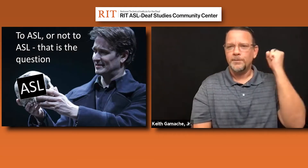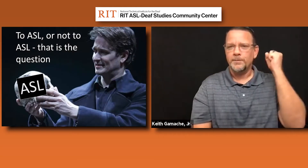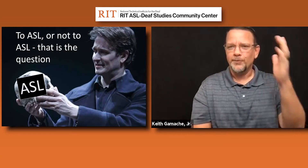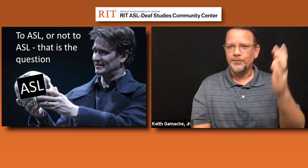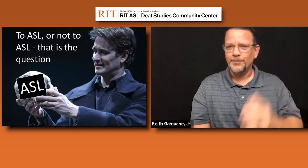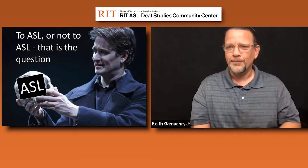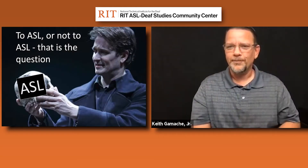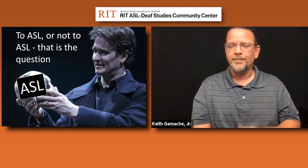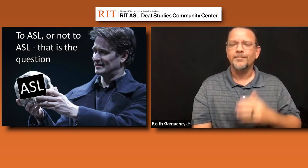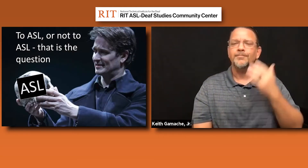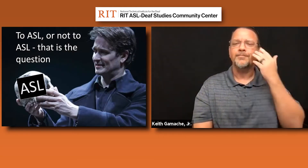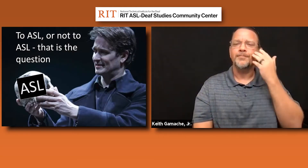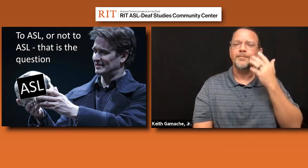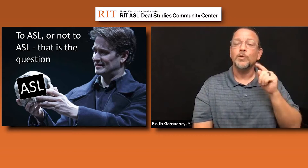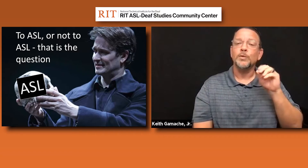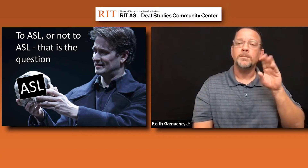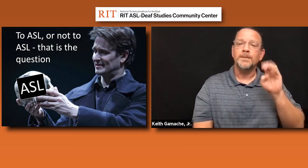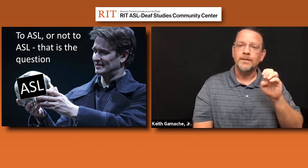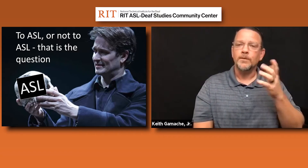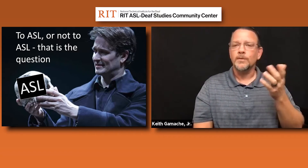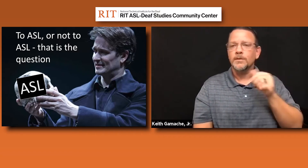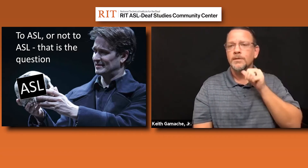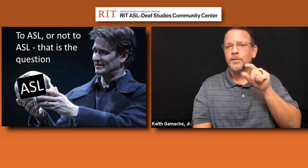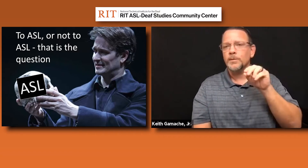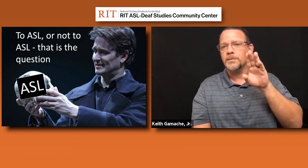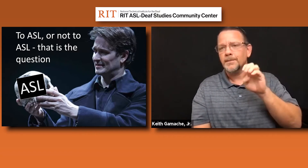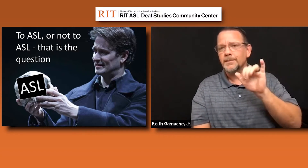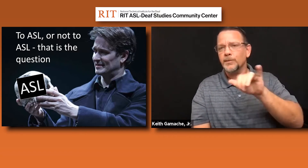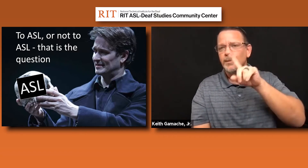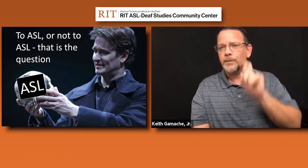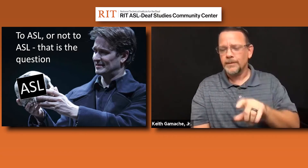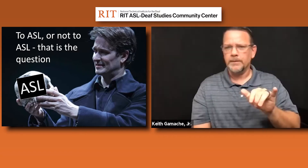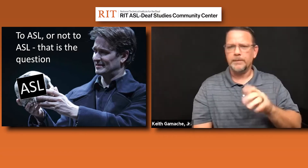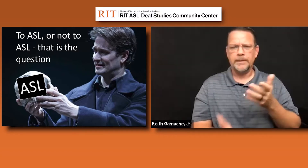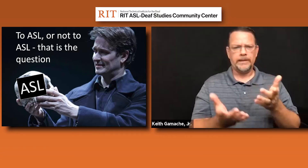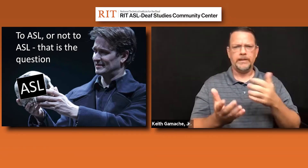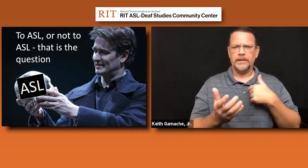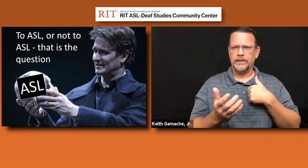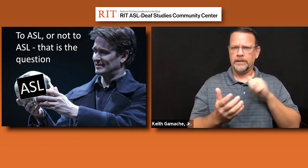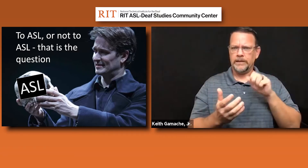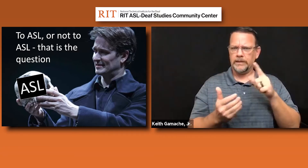I love Shakespeare personally, so you know Hamlet-- "To be or not to be? That is the question"--